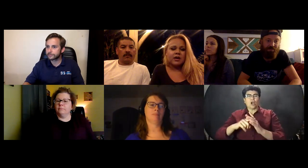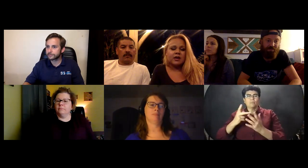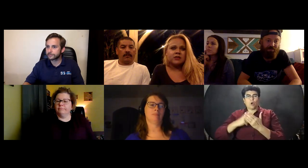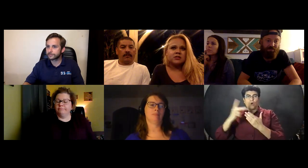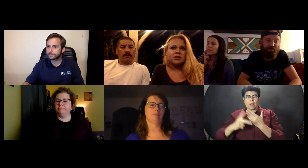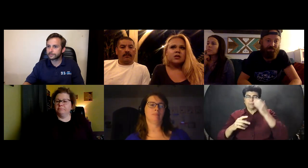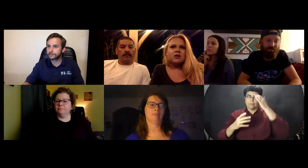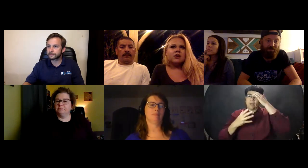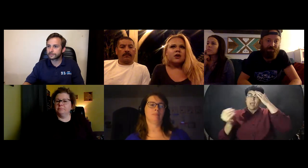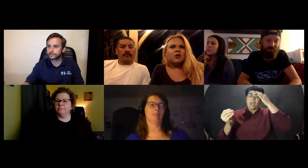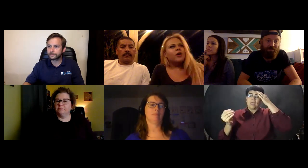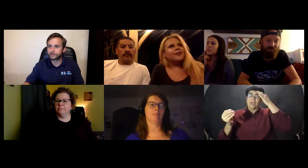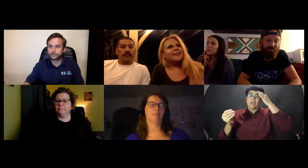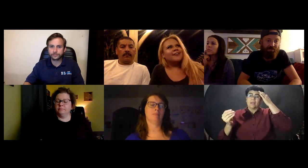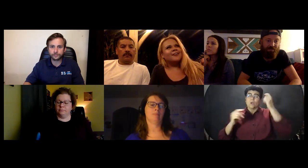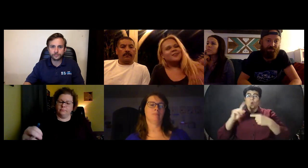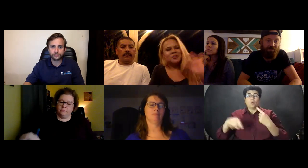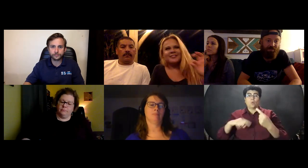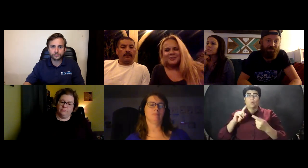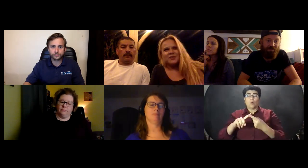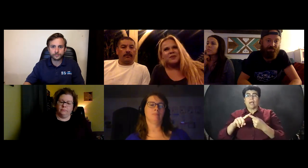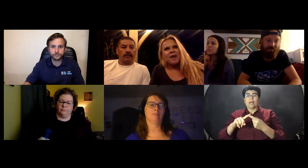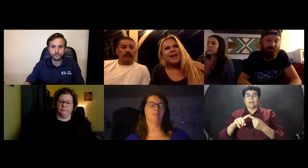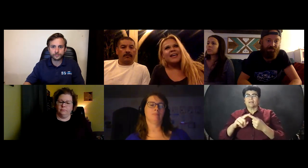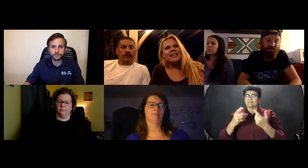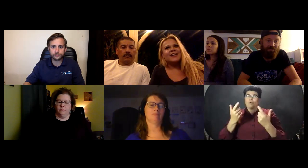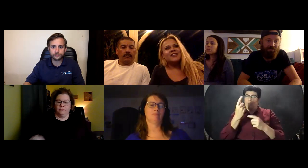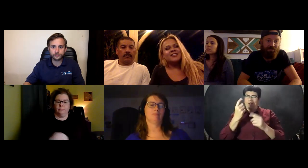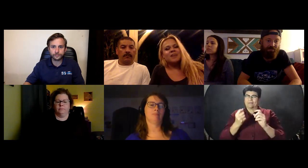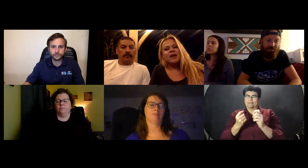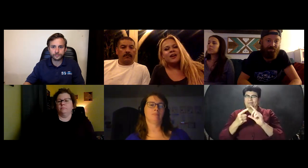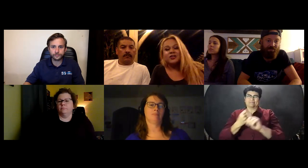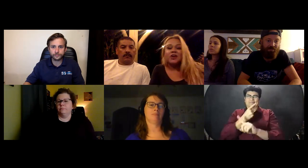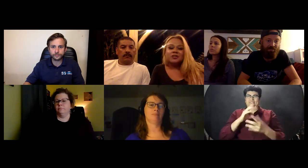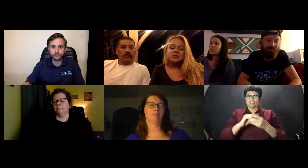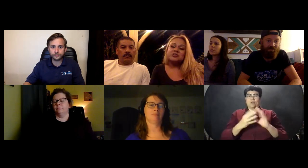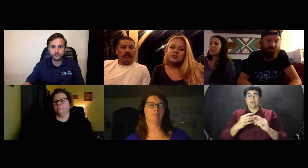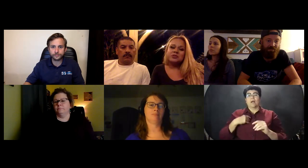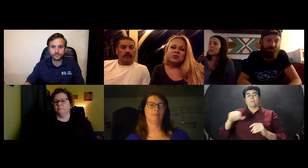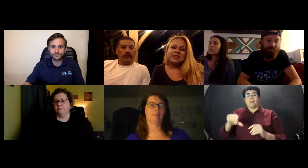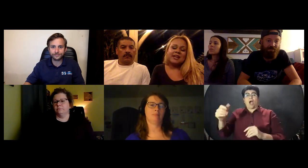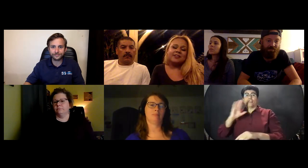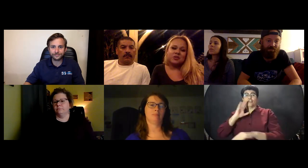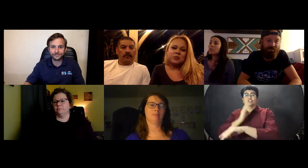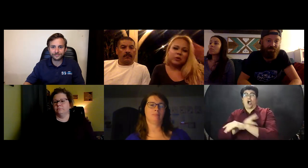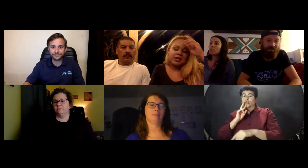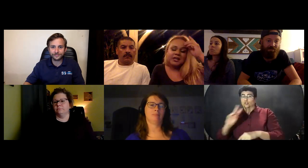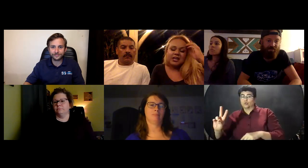and when a quick story when my at the time my other daughter she was